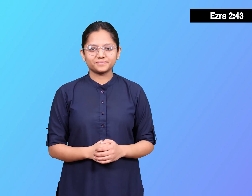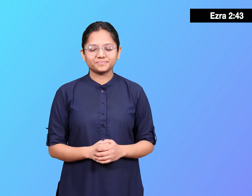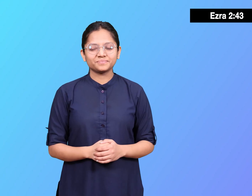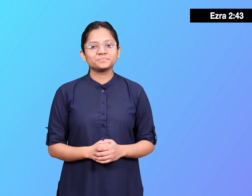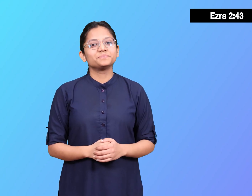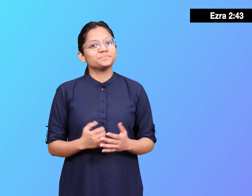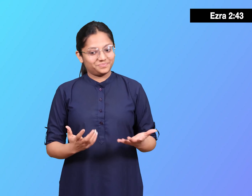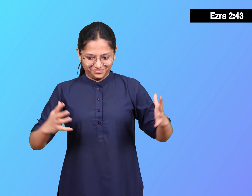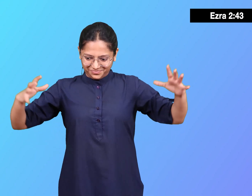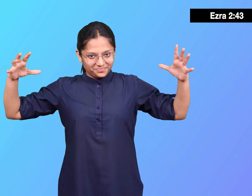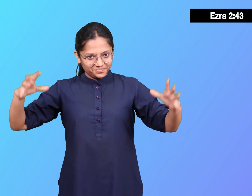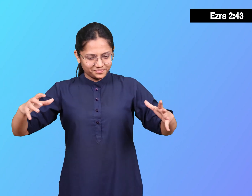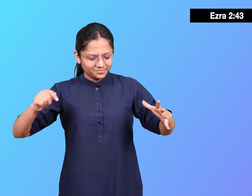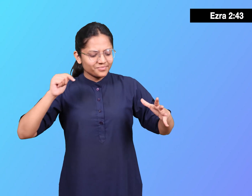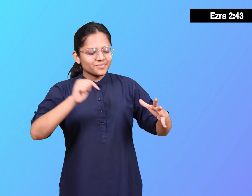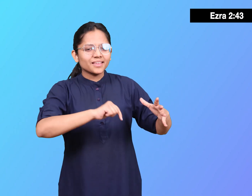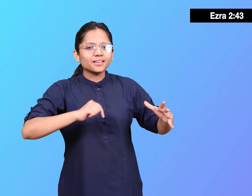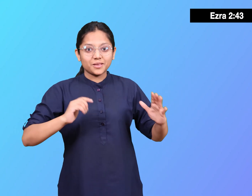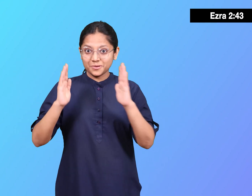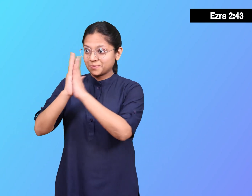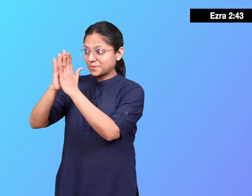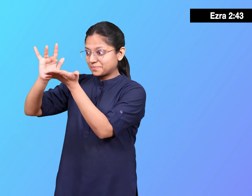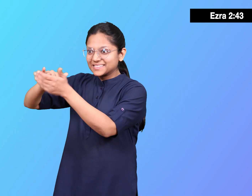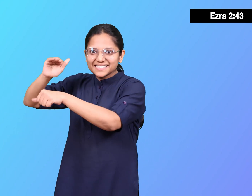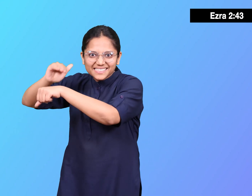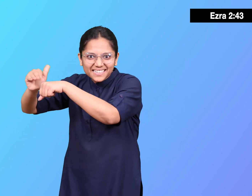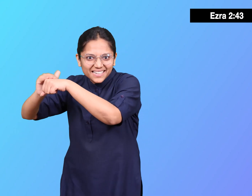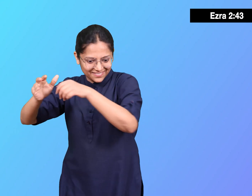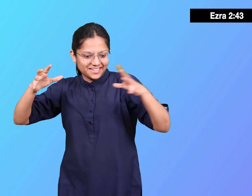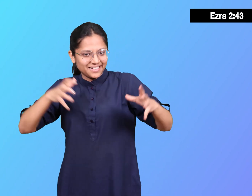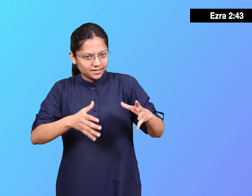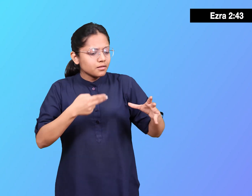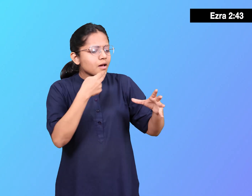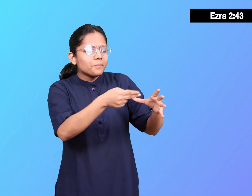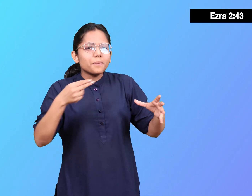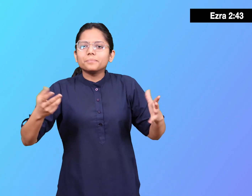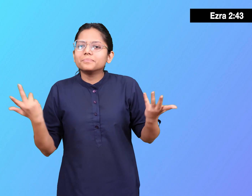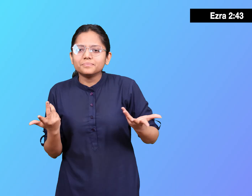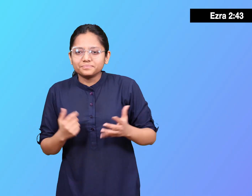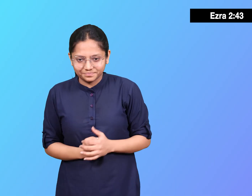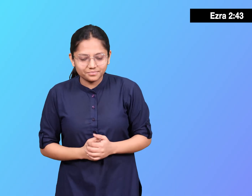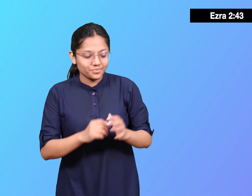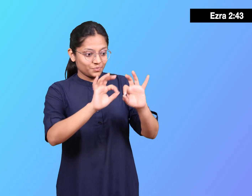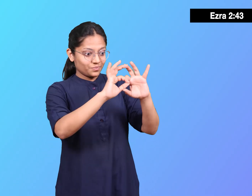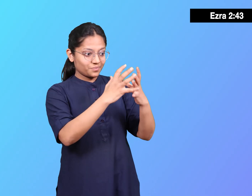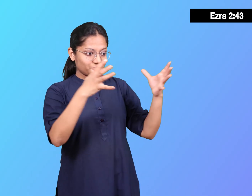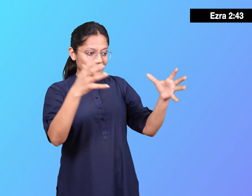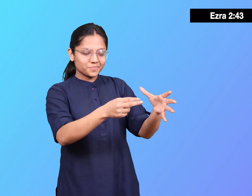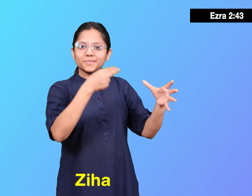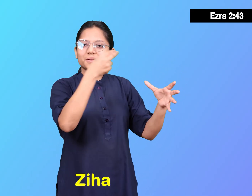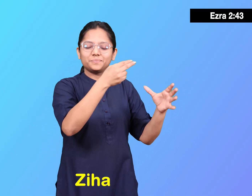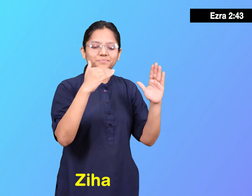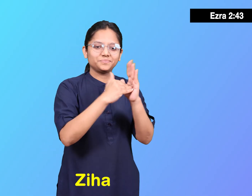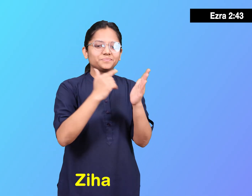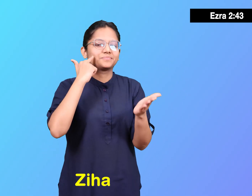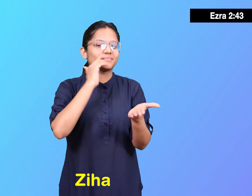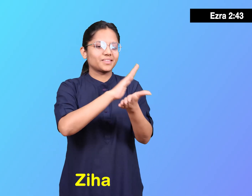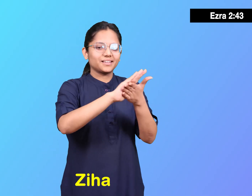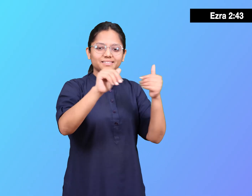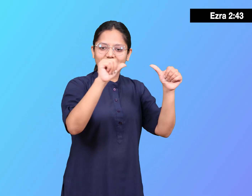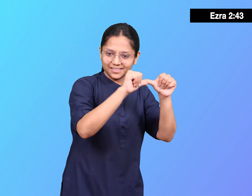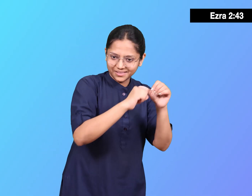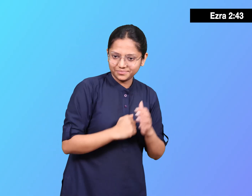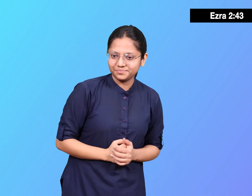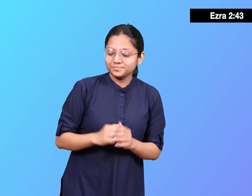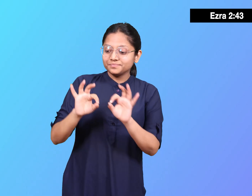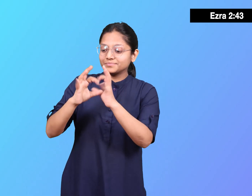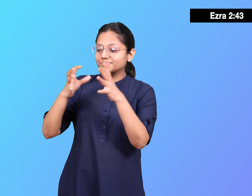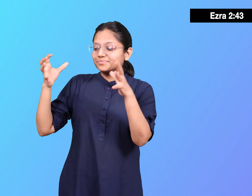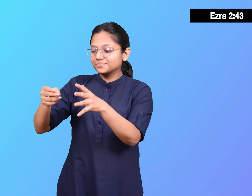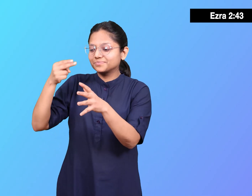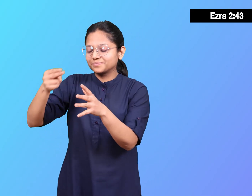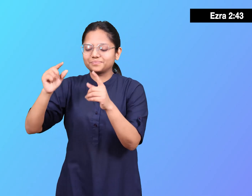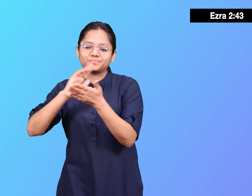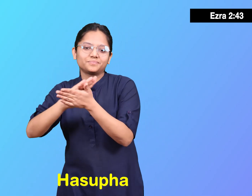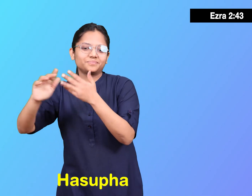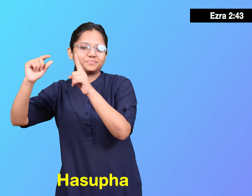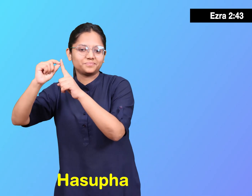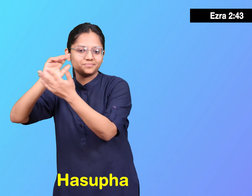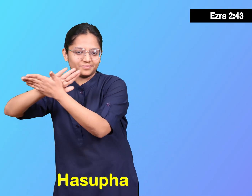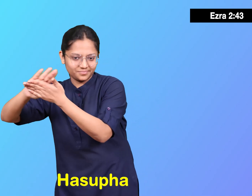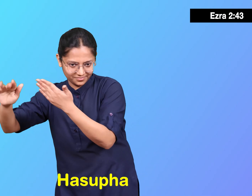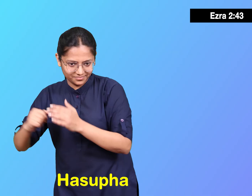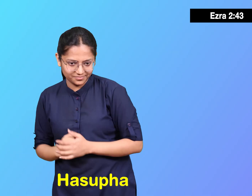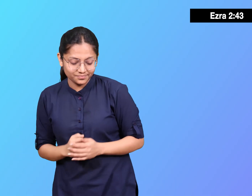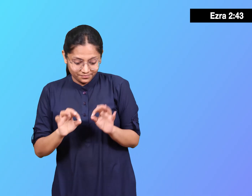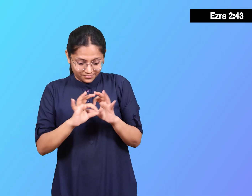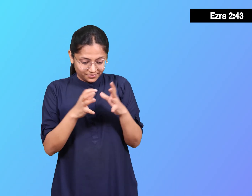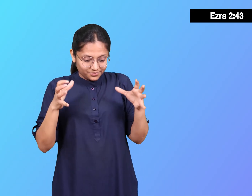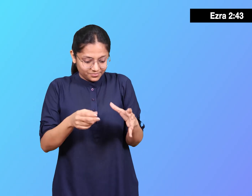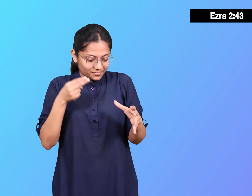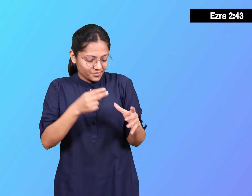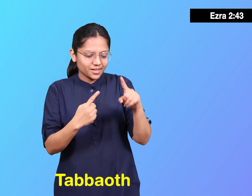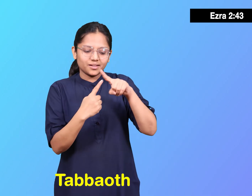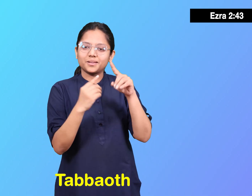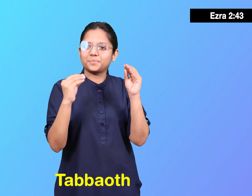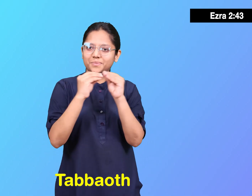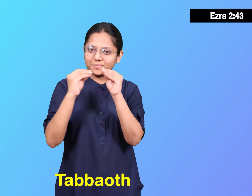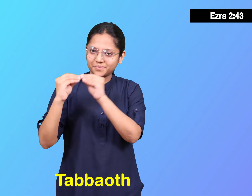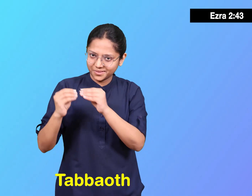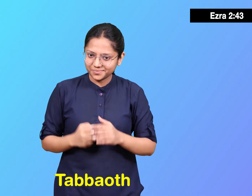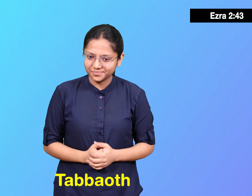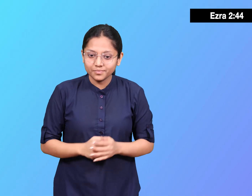These are the special Temple servants: the descendants of Ziha, Hasupha, Tabbaoth,